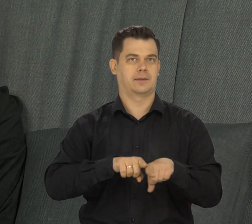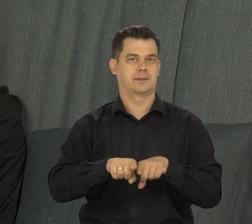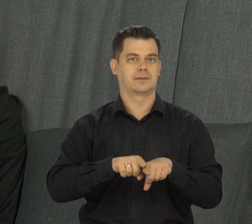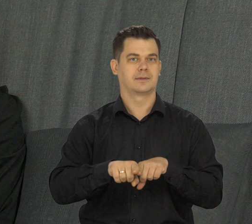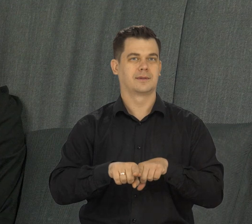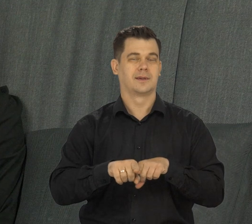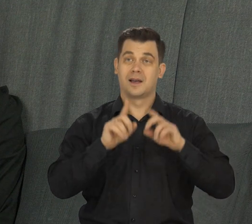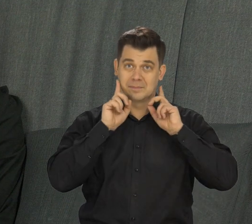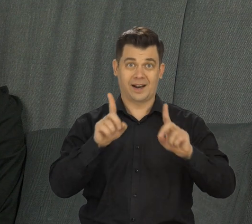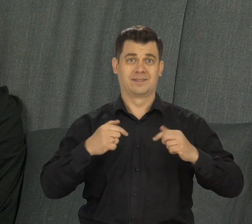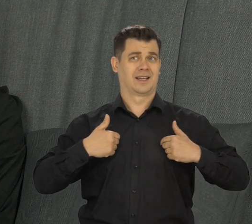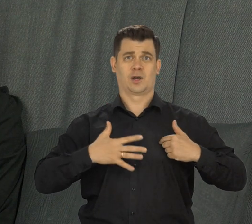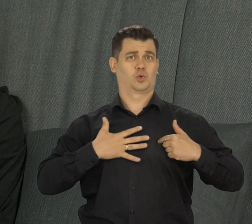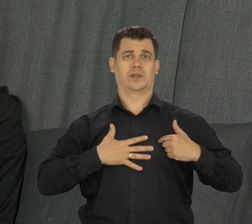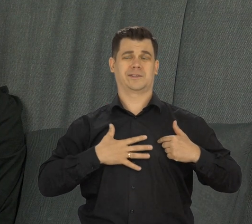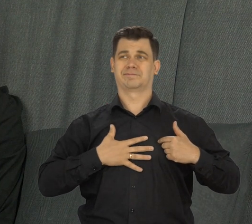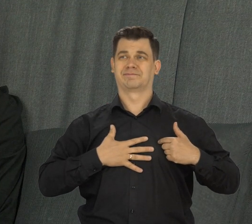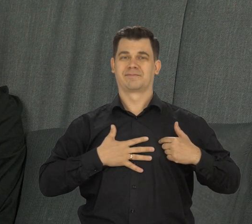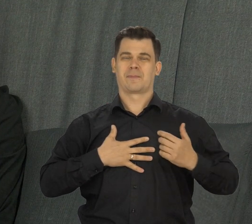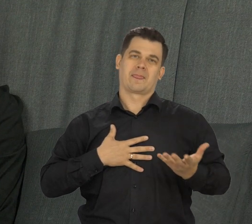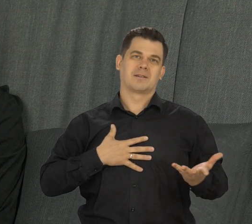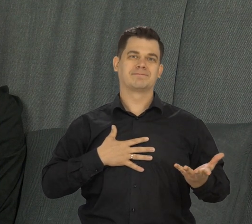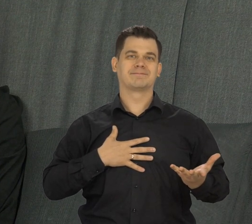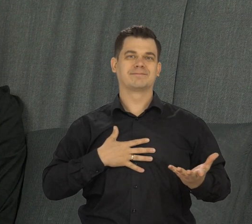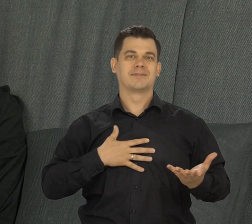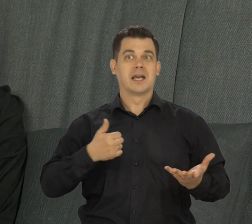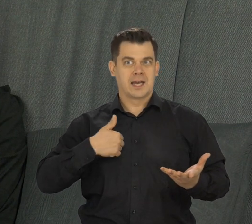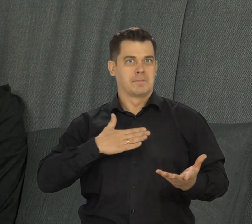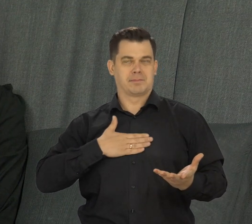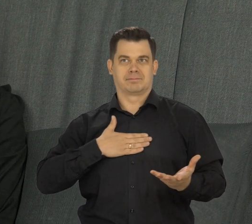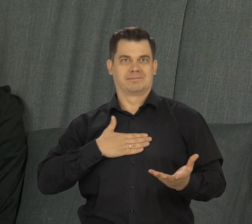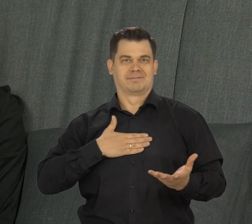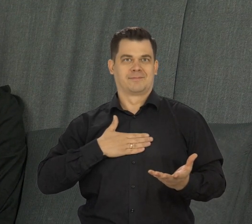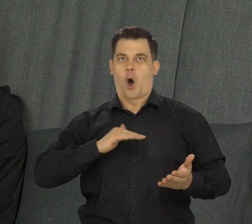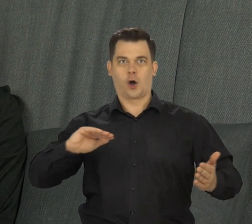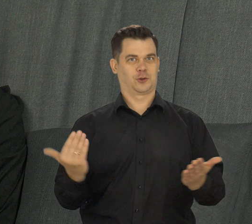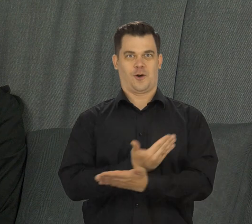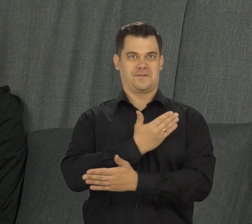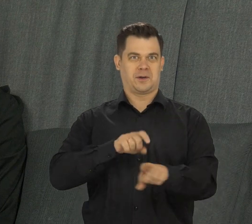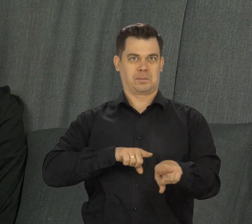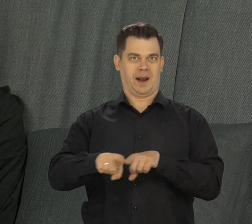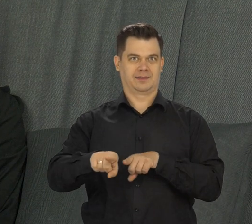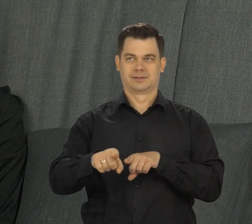In fact, I feel that I have a brother since I learned to sign.